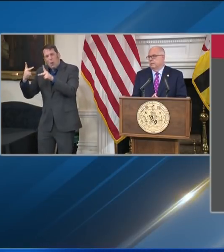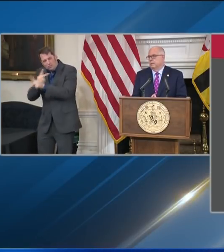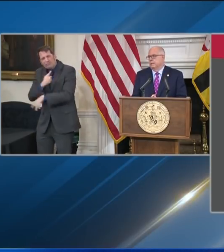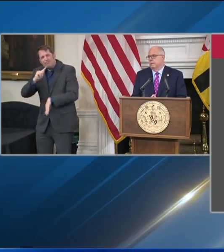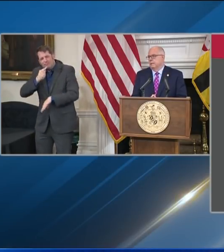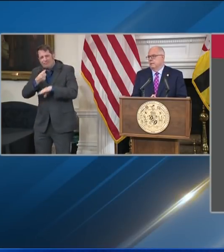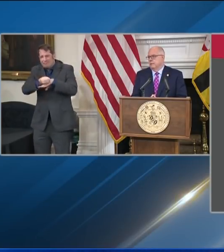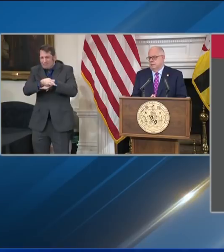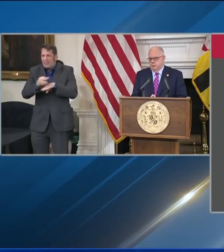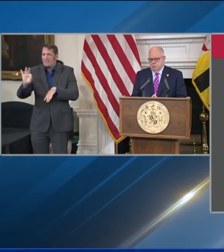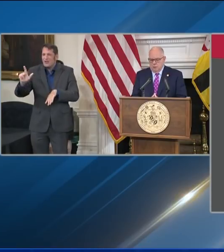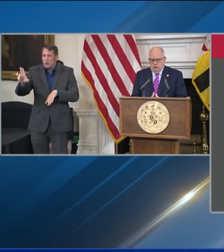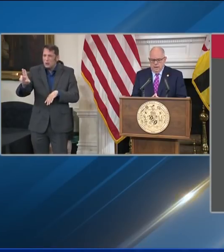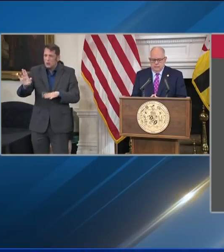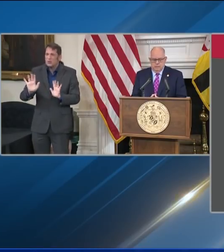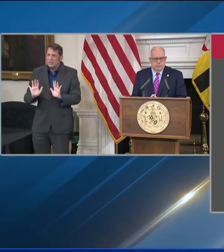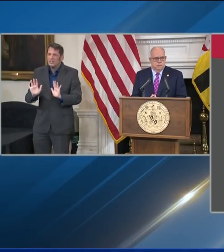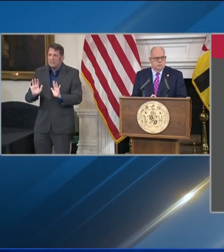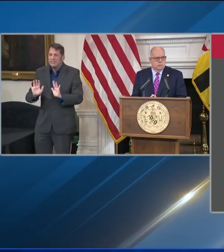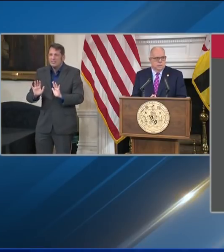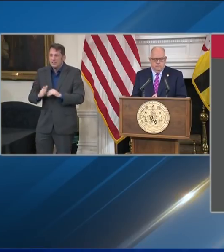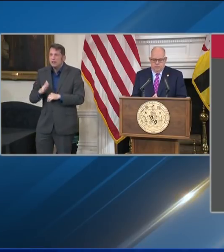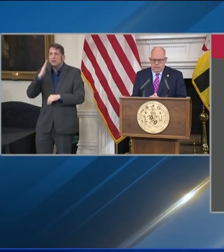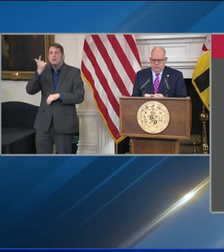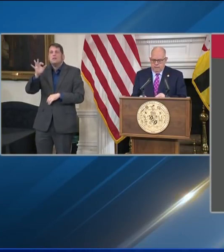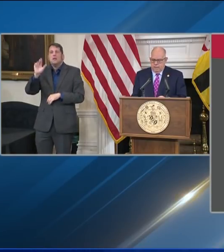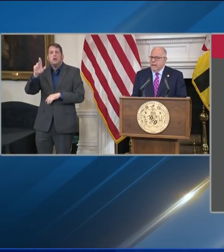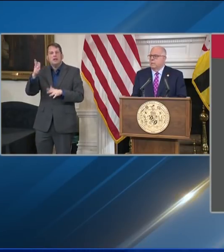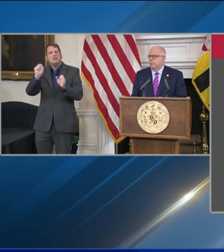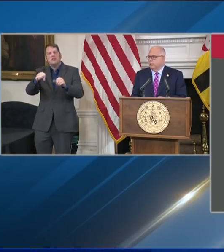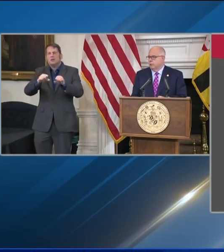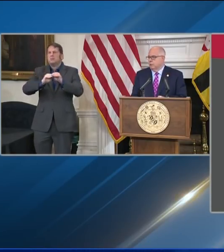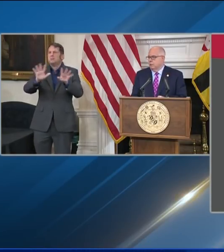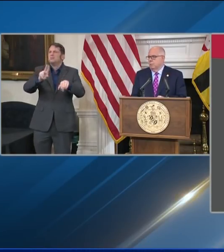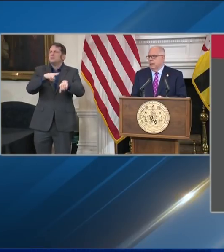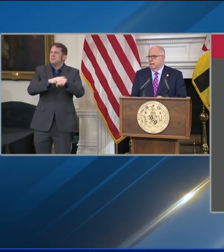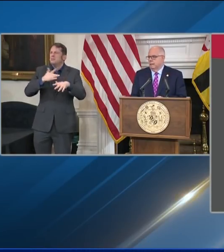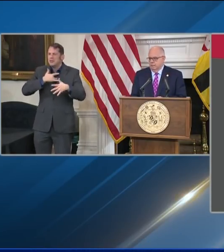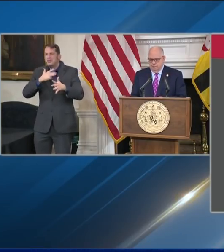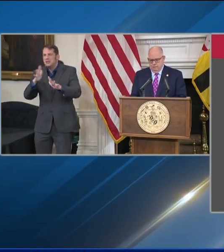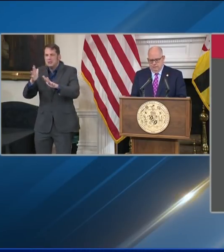WE’VE LOST MORE MARYLANDERS TO COVID-19 THEN WE LOSE EACH YEAR.